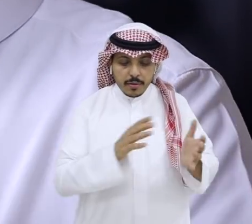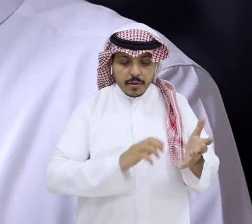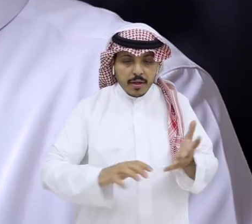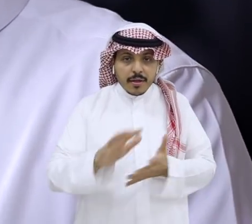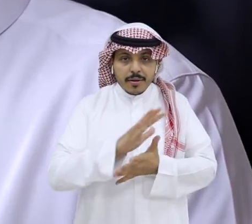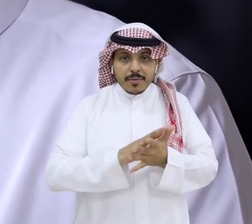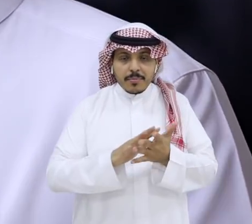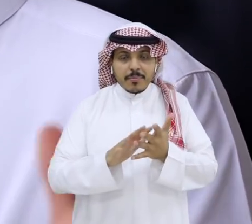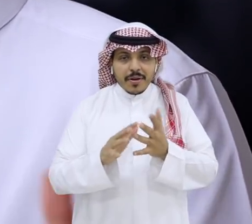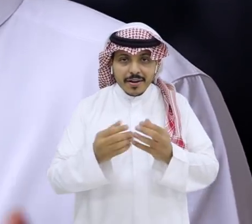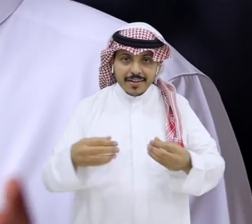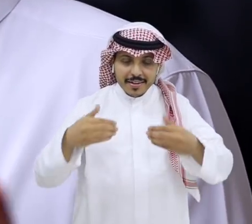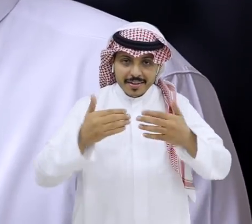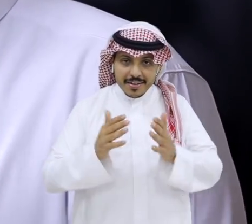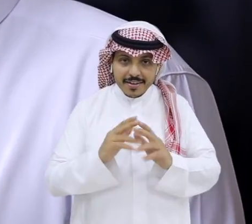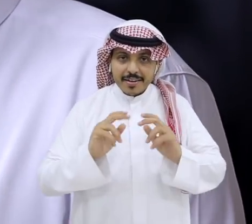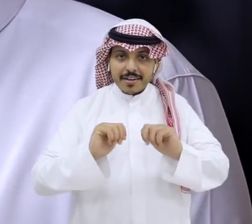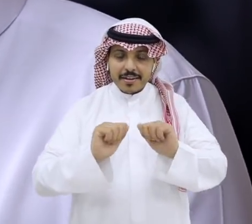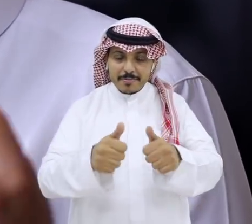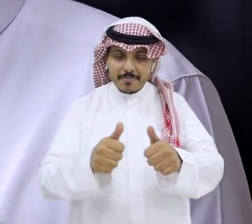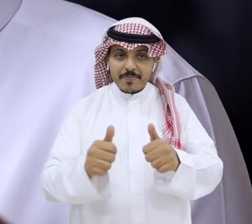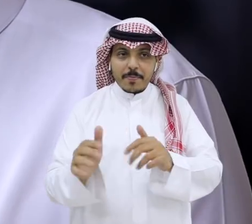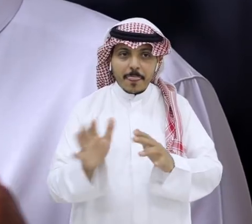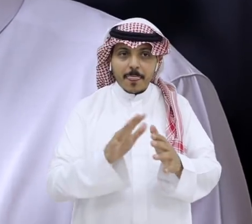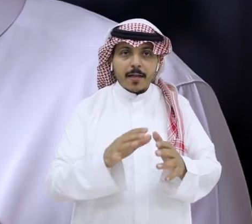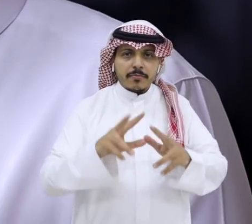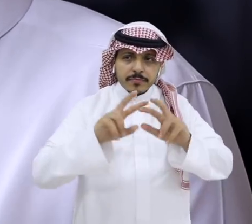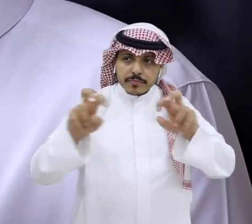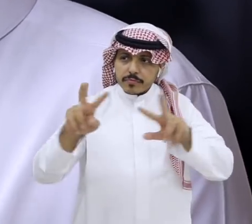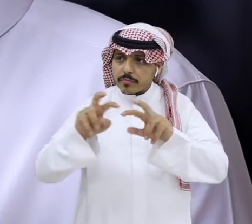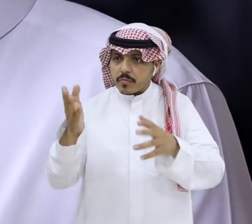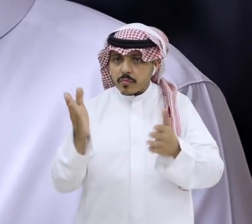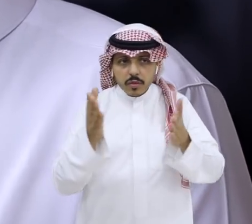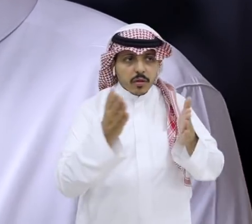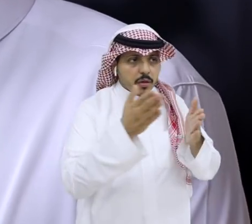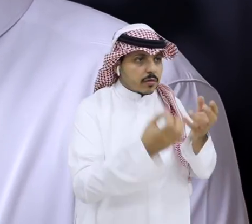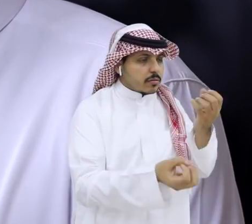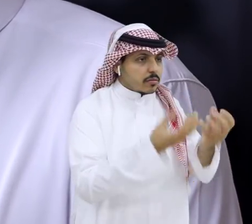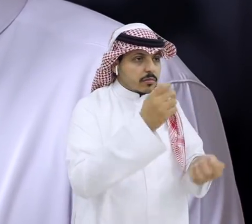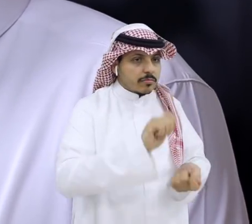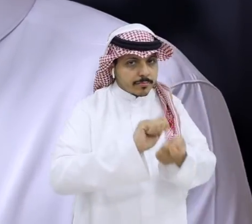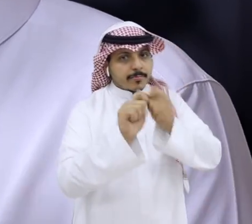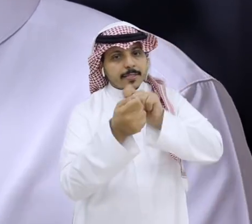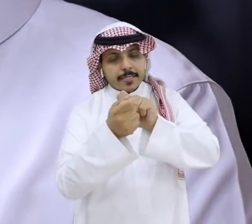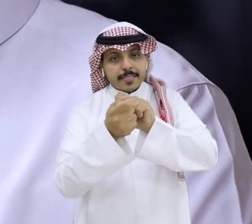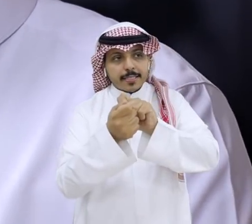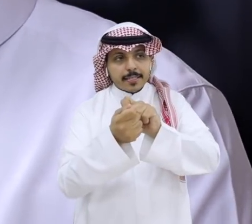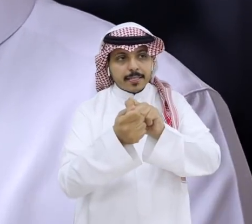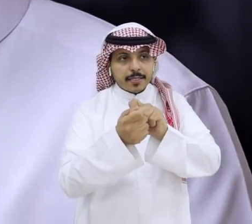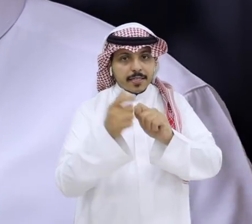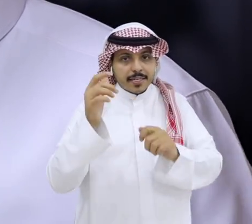Let's continue with news as this one has taken lots of time. We are witnessing a significant change.